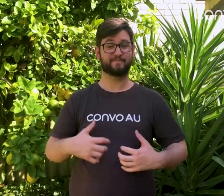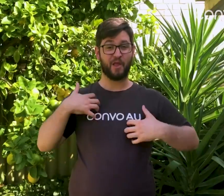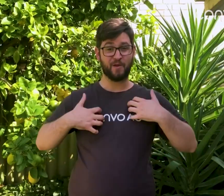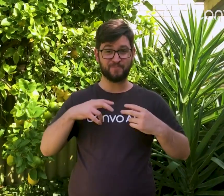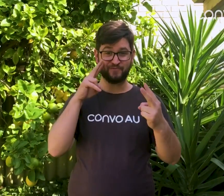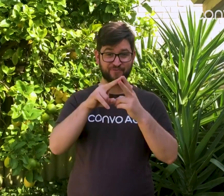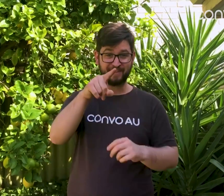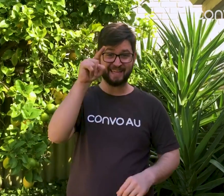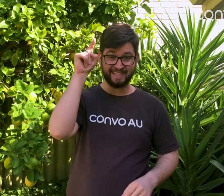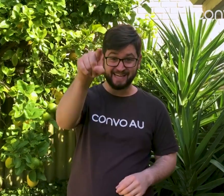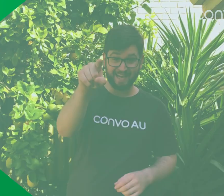Excited to see you there!